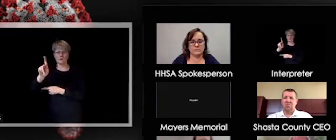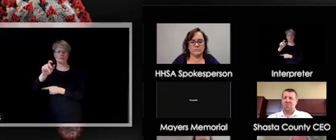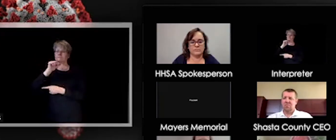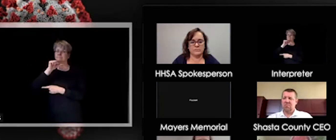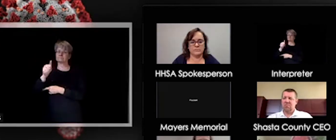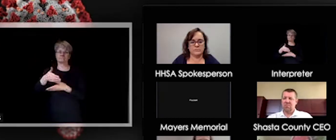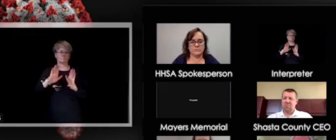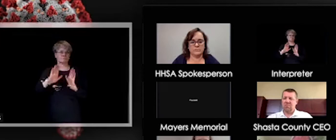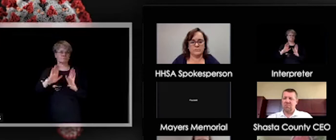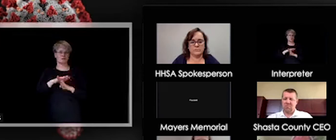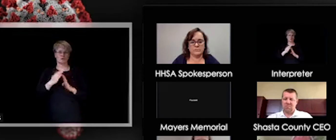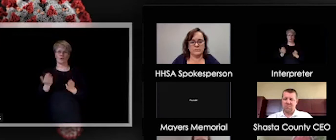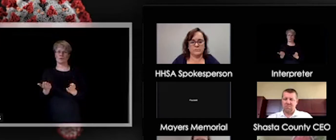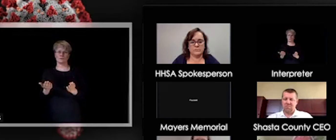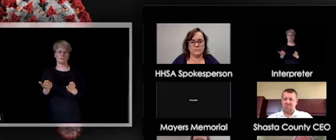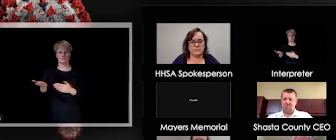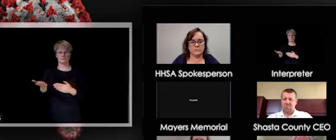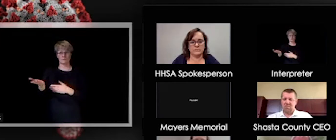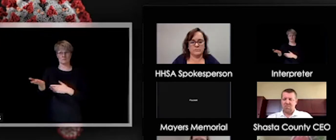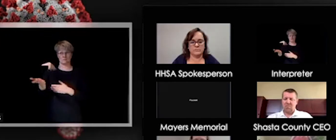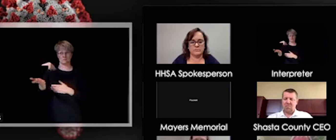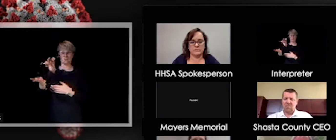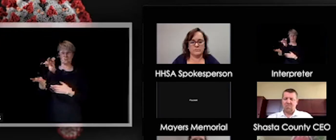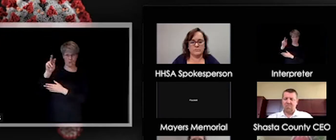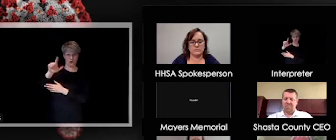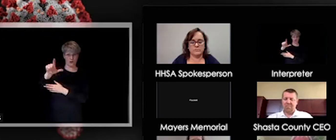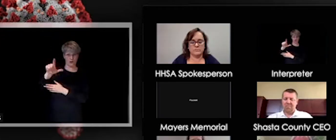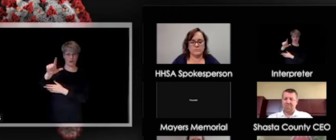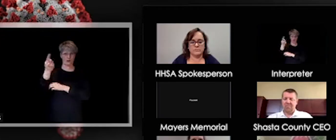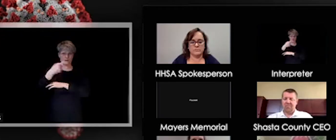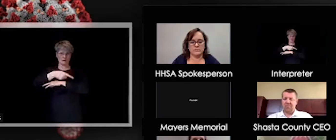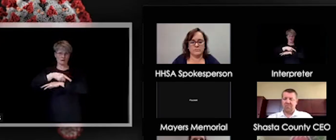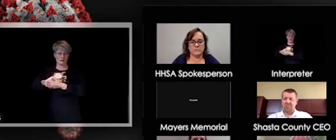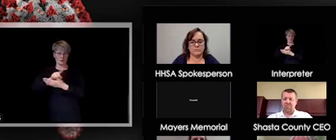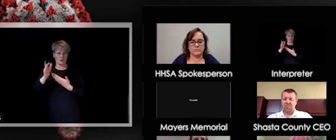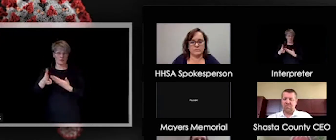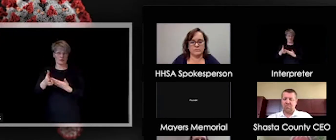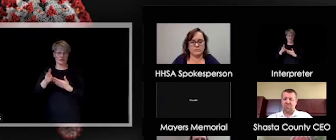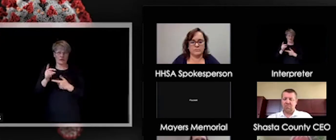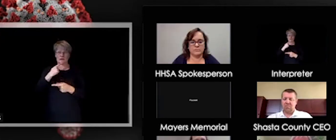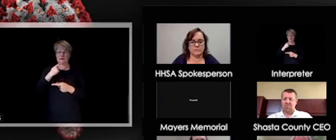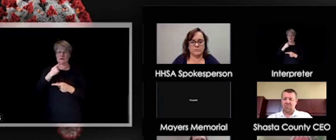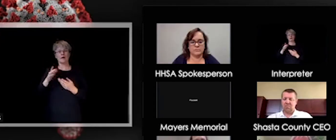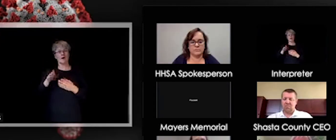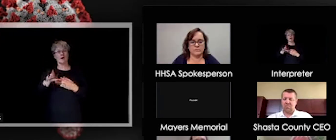to open on Memorial Day Weekend, and we did some interventions and they postponed that.